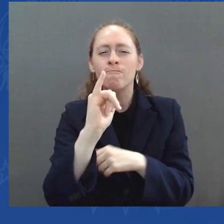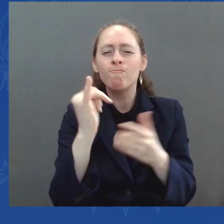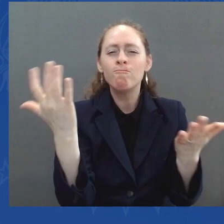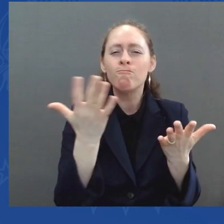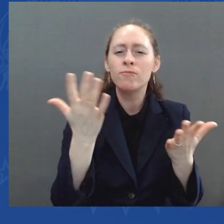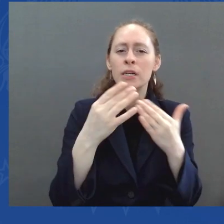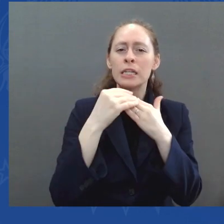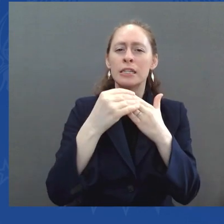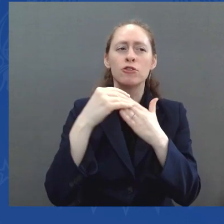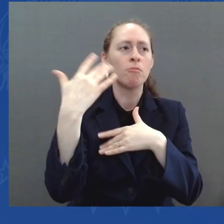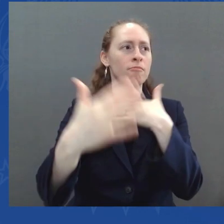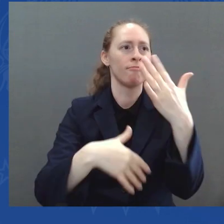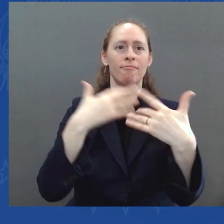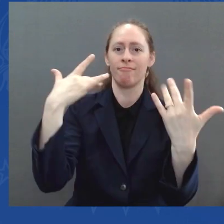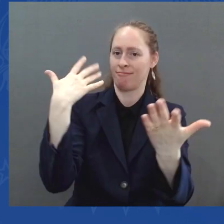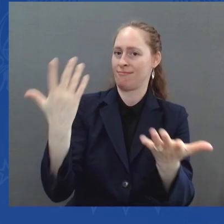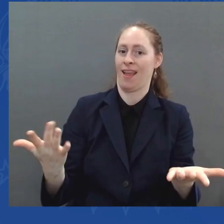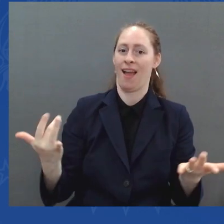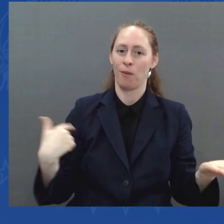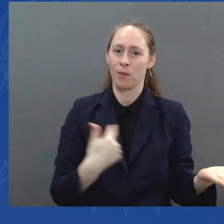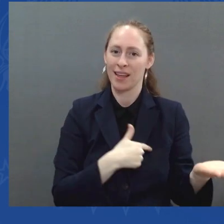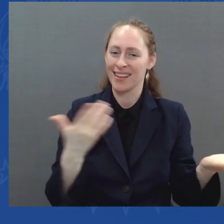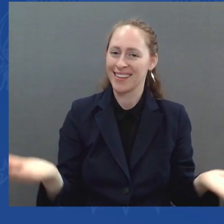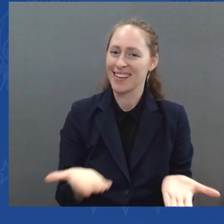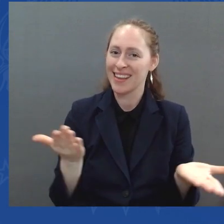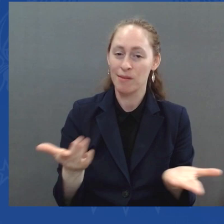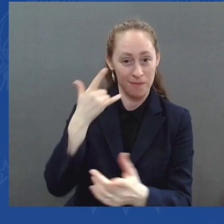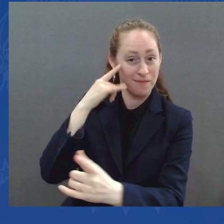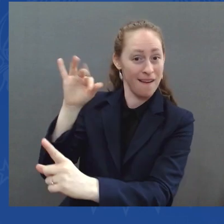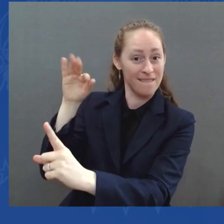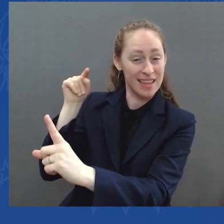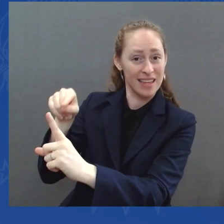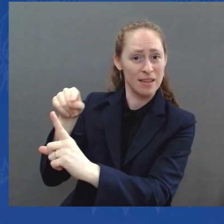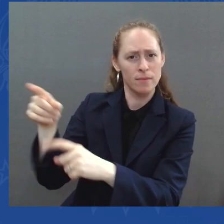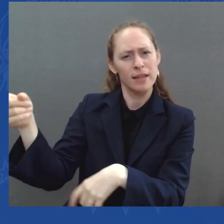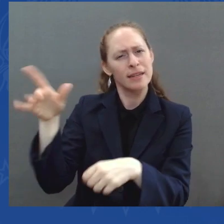laid the foundation for this groundbreaking legislation,